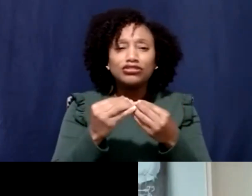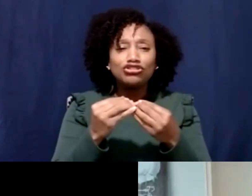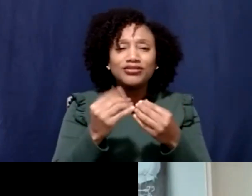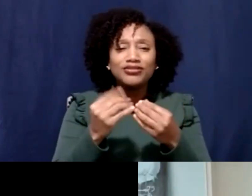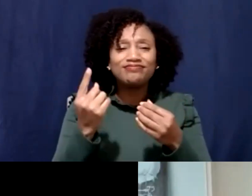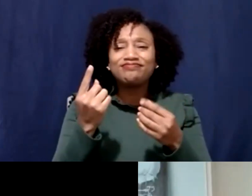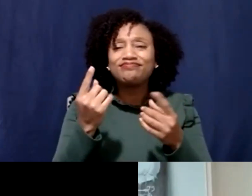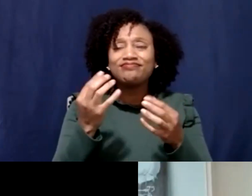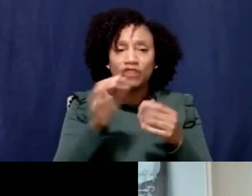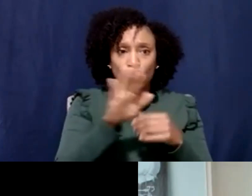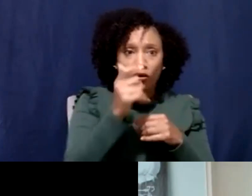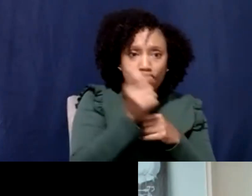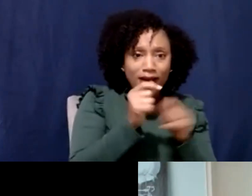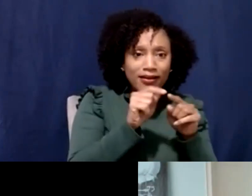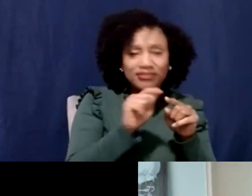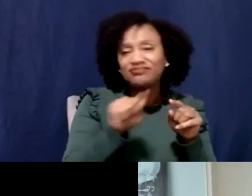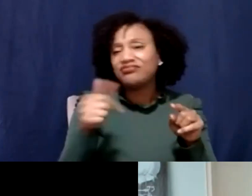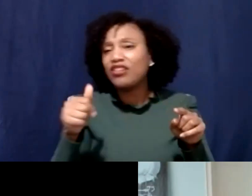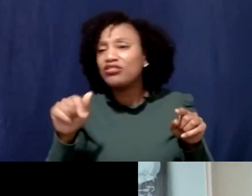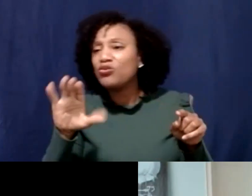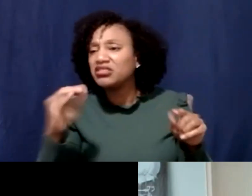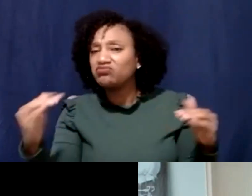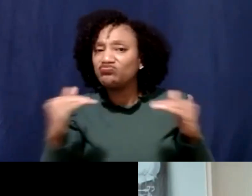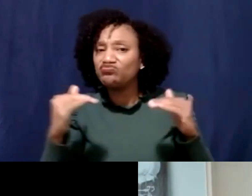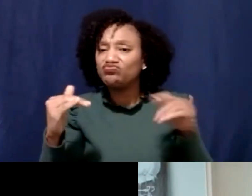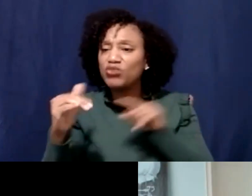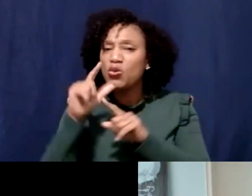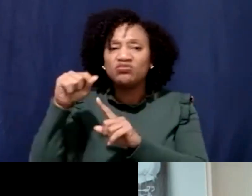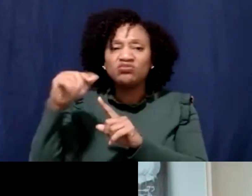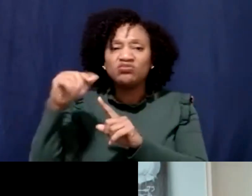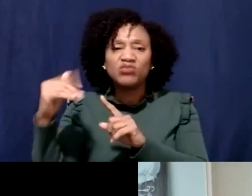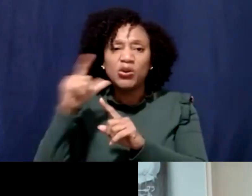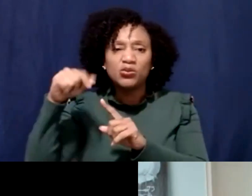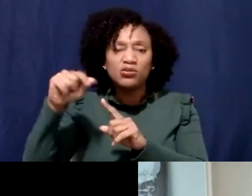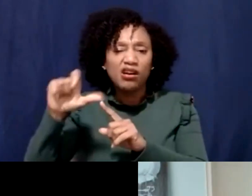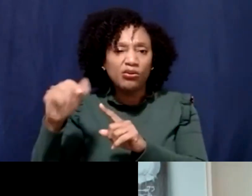I don't see this anywhere on the MRAC website, nor can I find any information on it. Where do I find this?